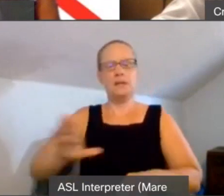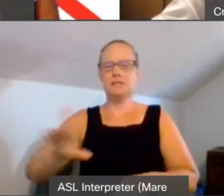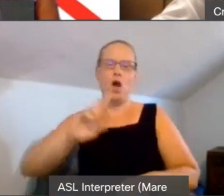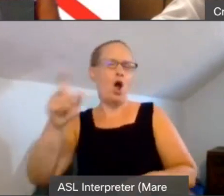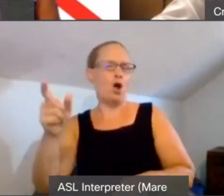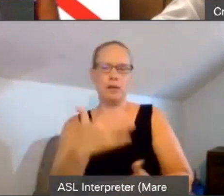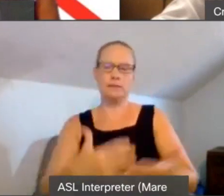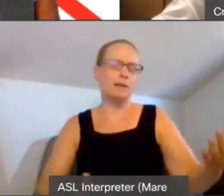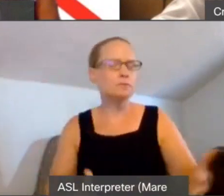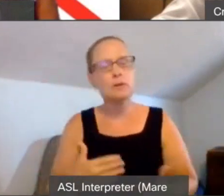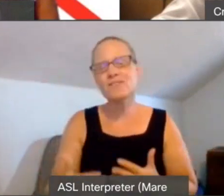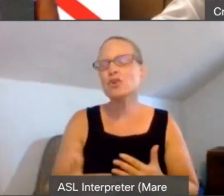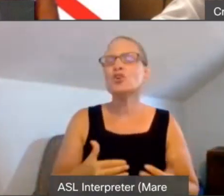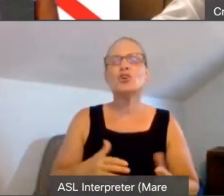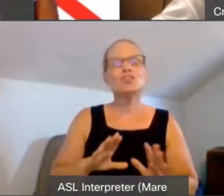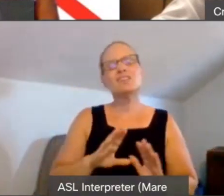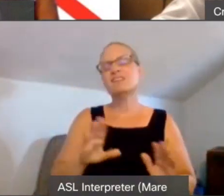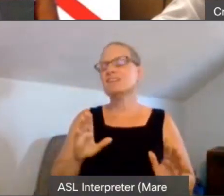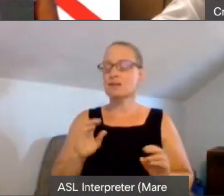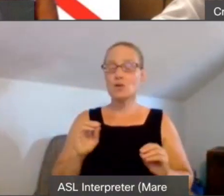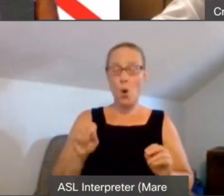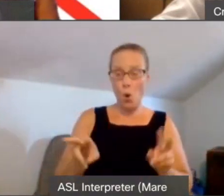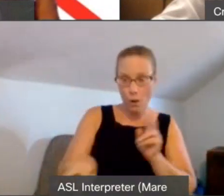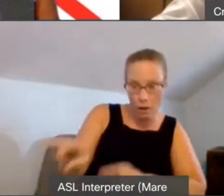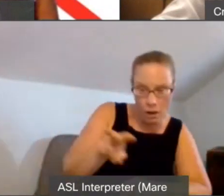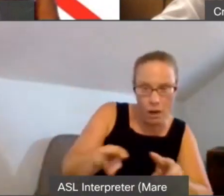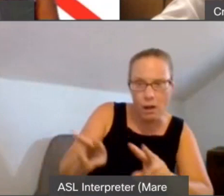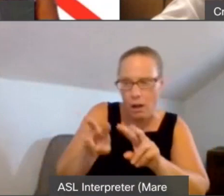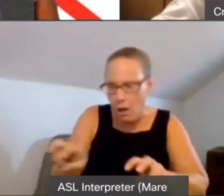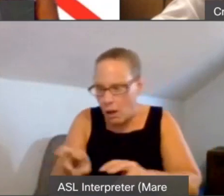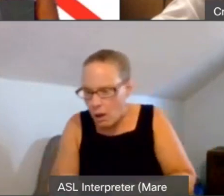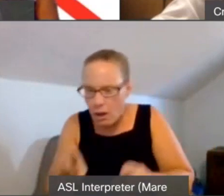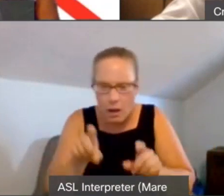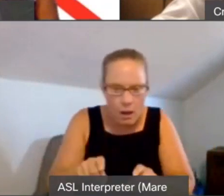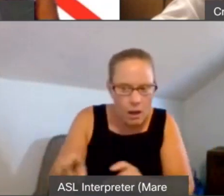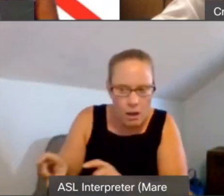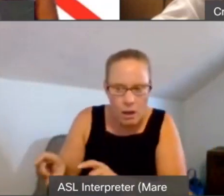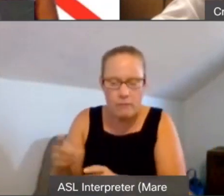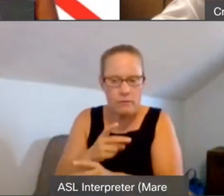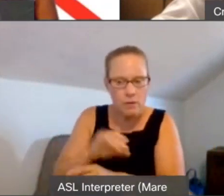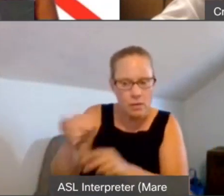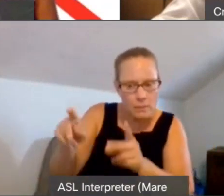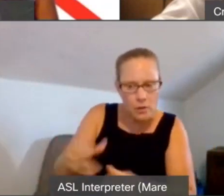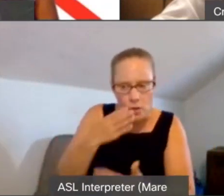there's never been everything hearing on that, there's never been any specific determination made, there's never been a review from a second physician